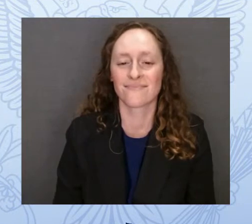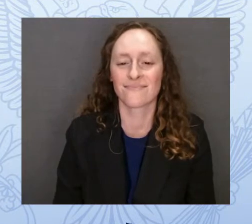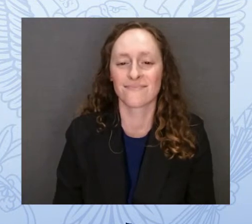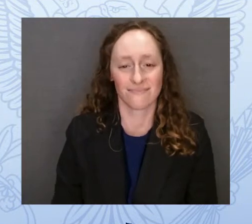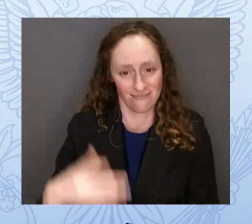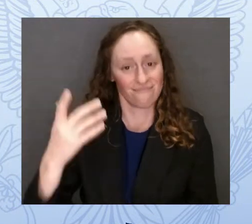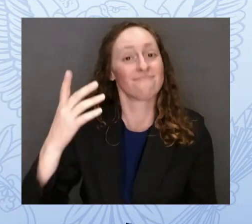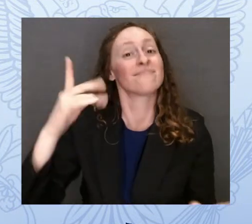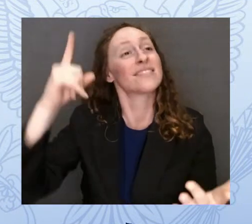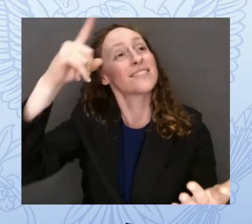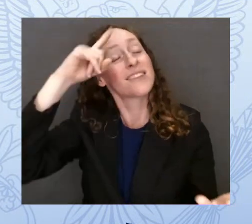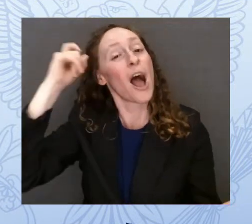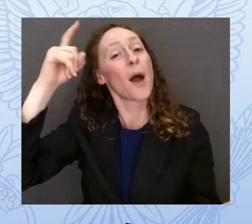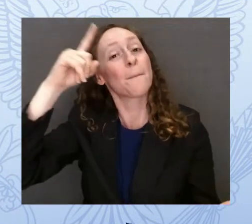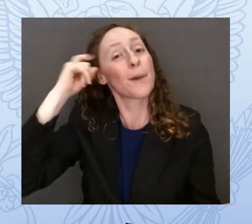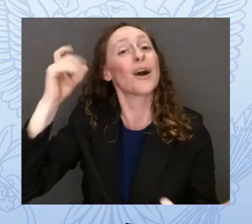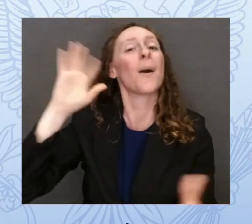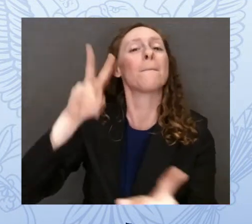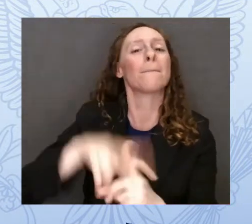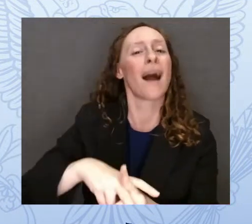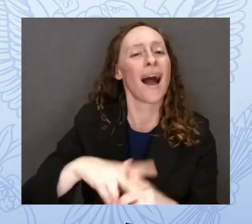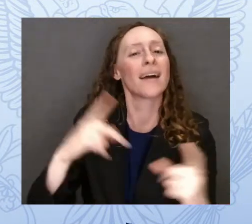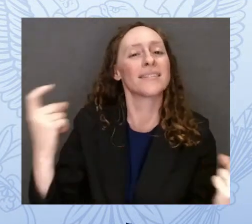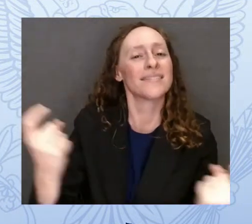to celebrate International Year of the Millets,